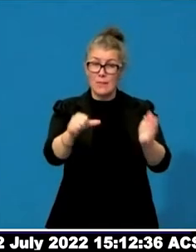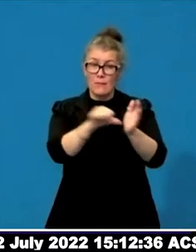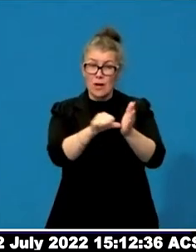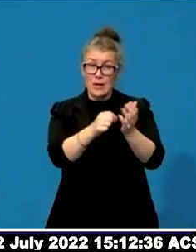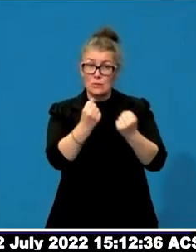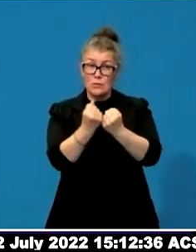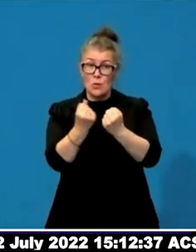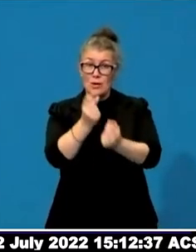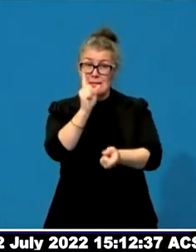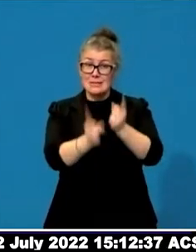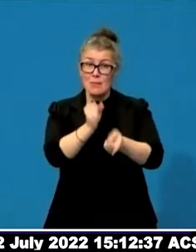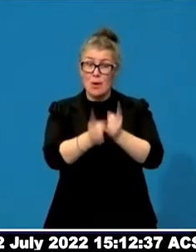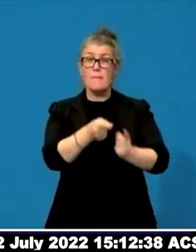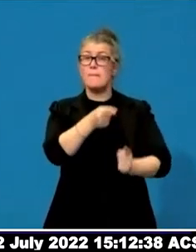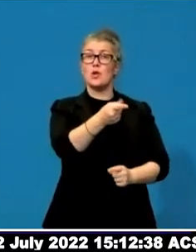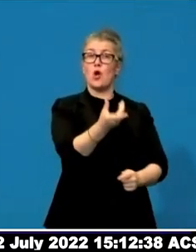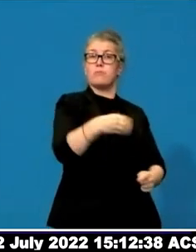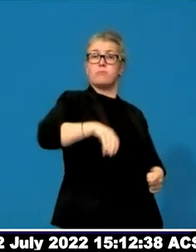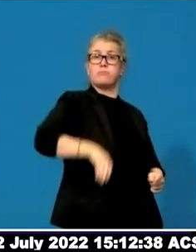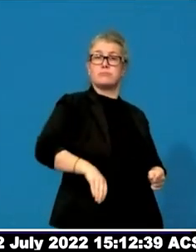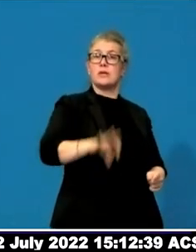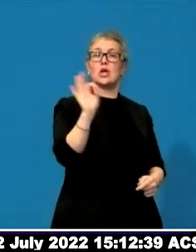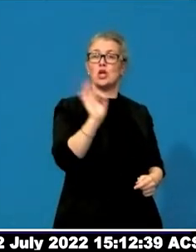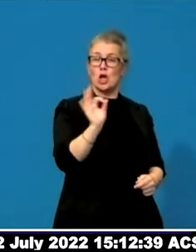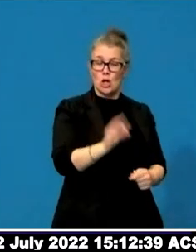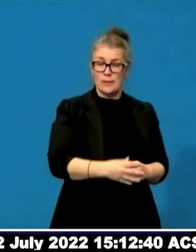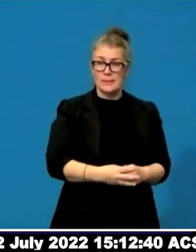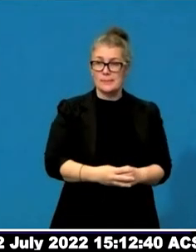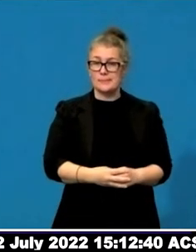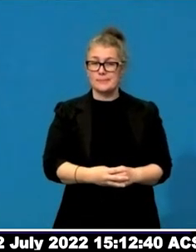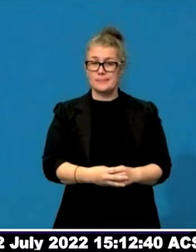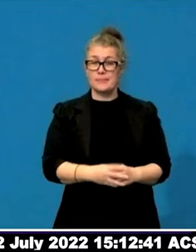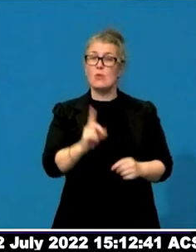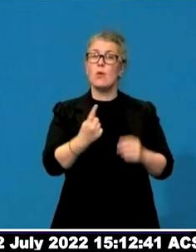They don't give me money in my pocket, no. What's happened is they have a patient travel scheme.